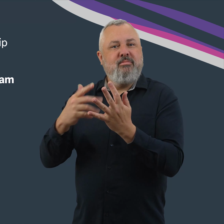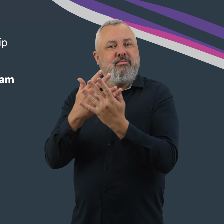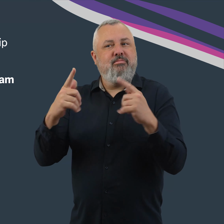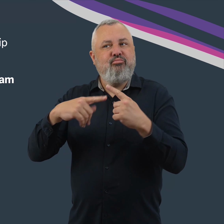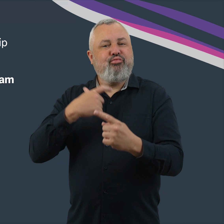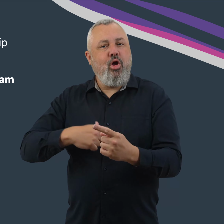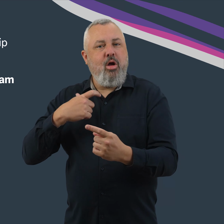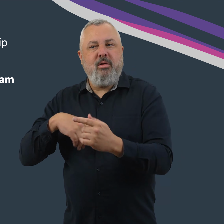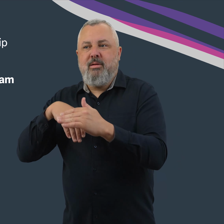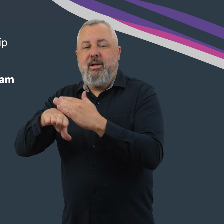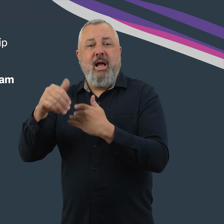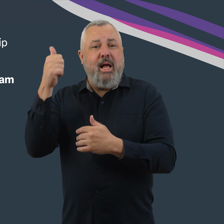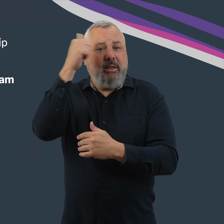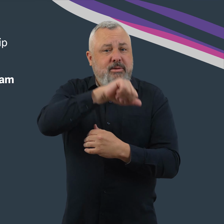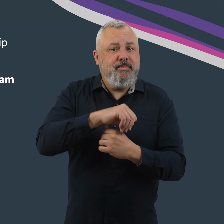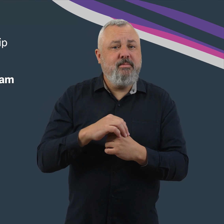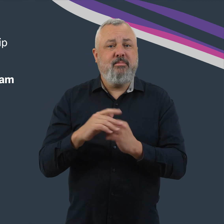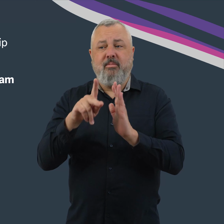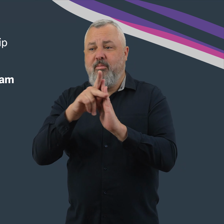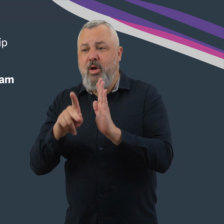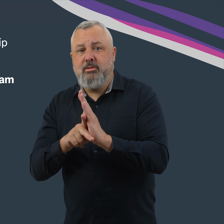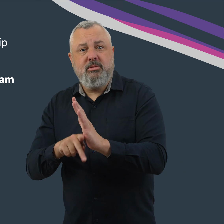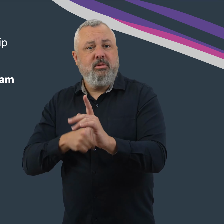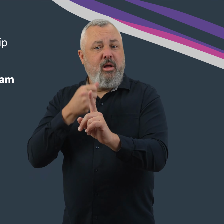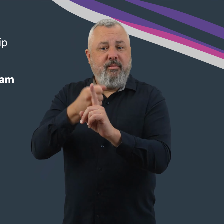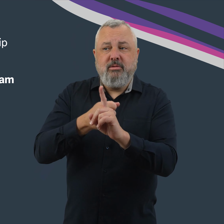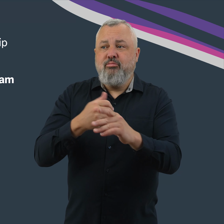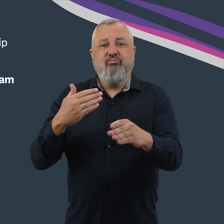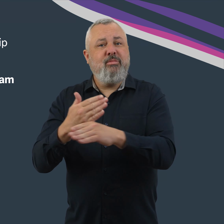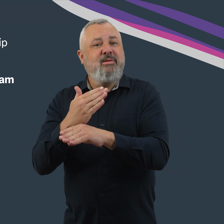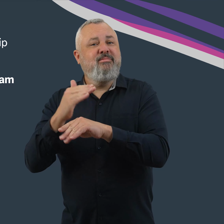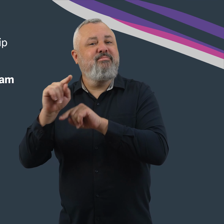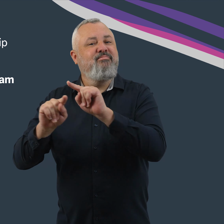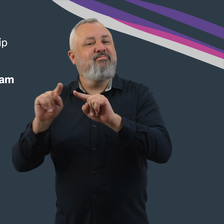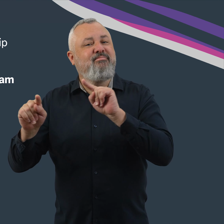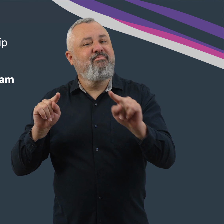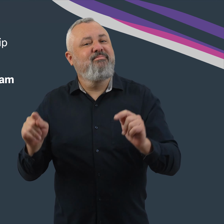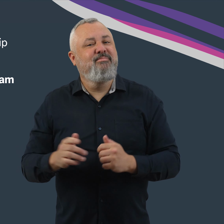roles across academia, policy, advocacy and practice.